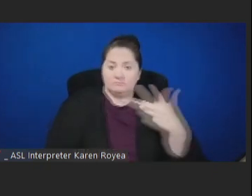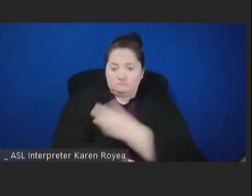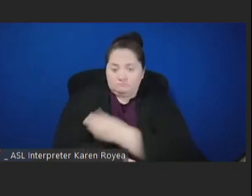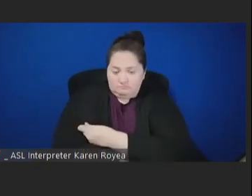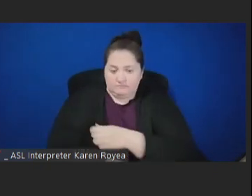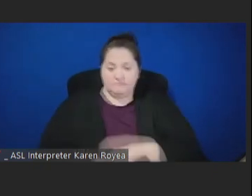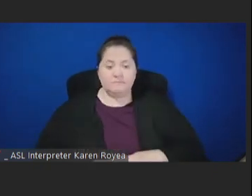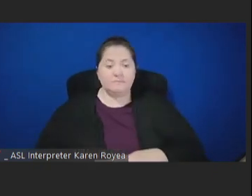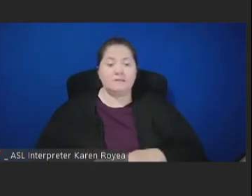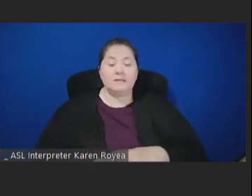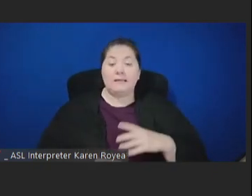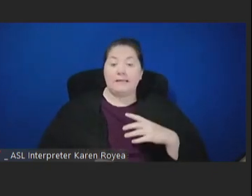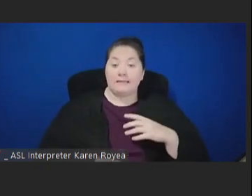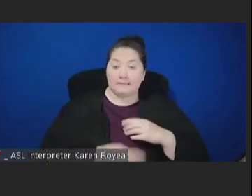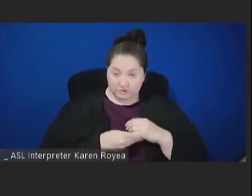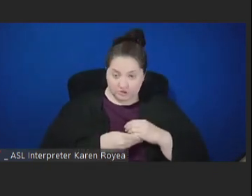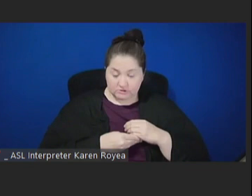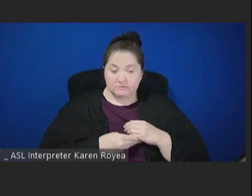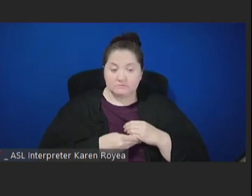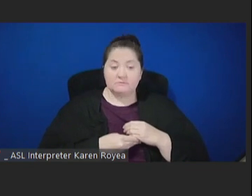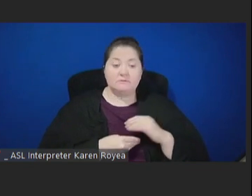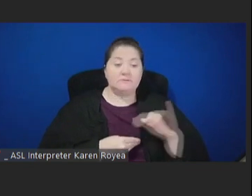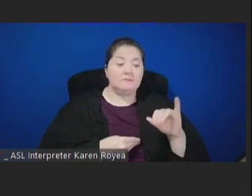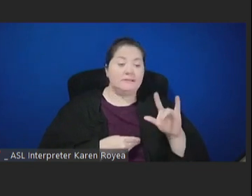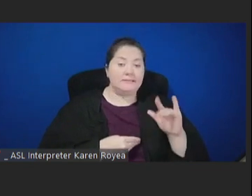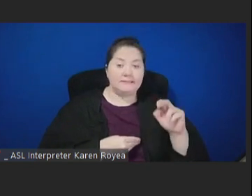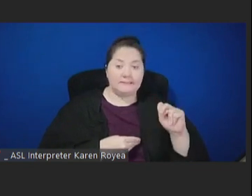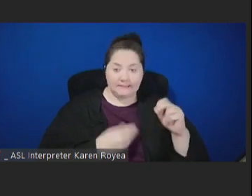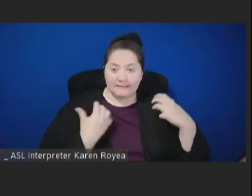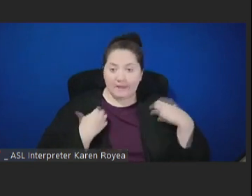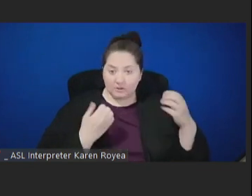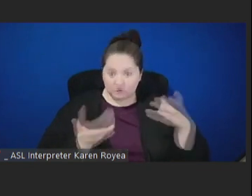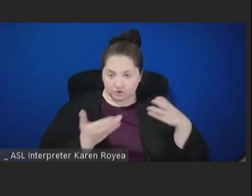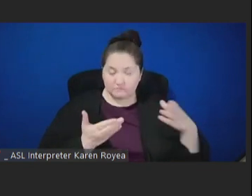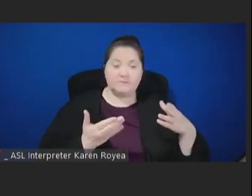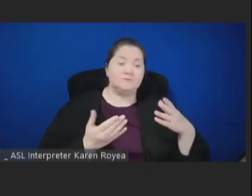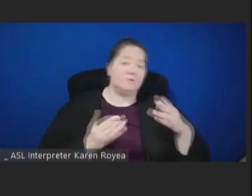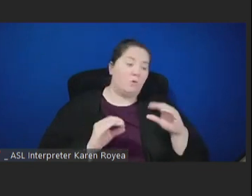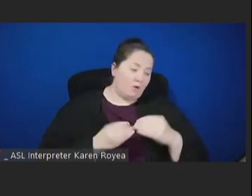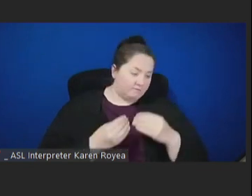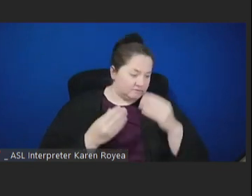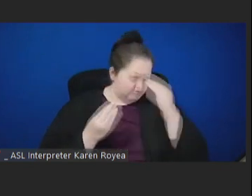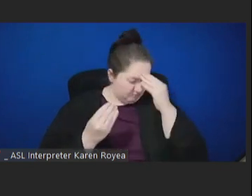Additionally, the Indian Health Service Office of Information Technology, in advance to the vaccines